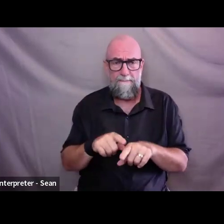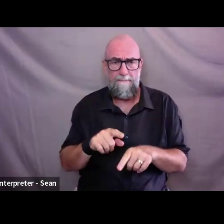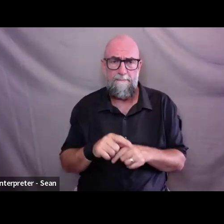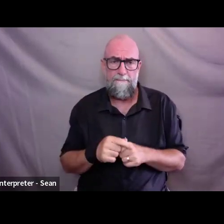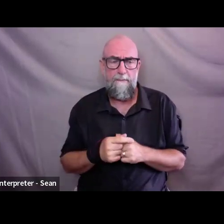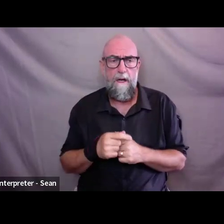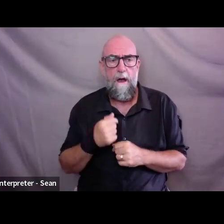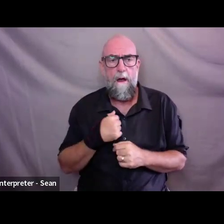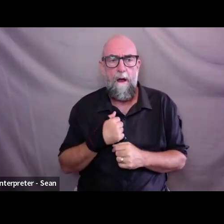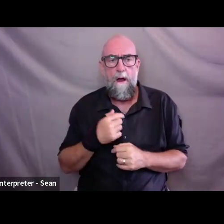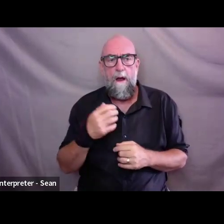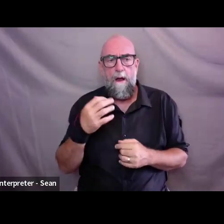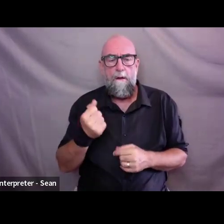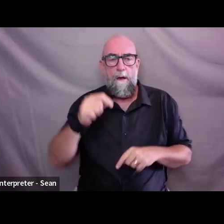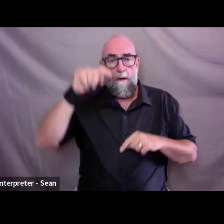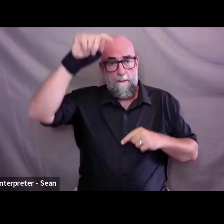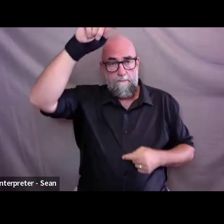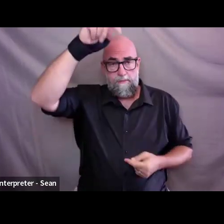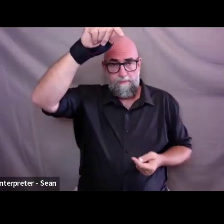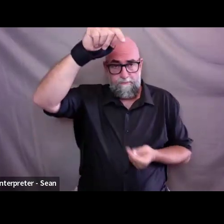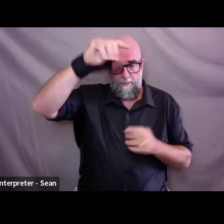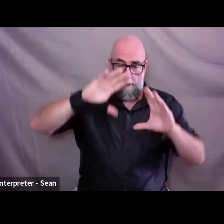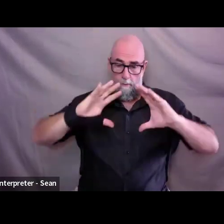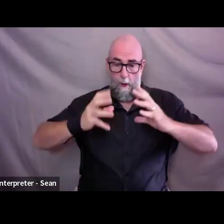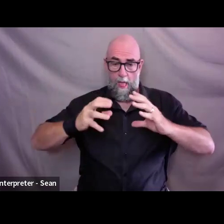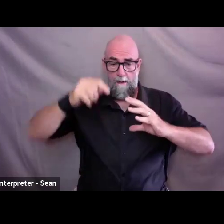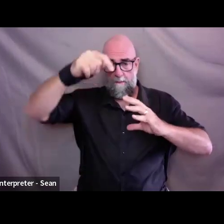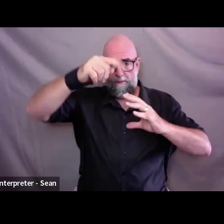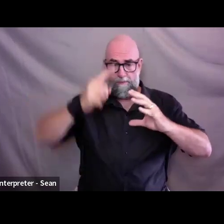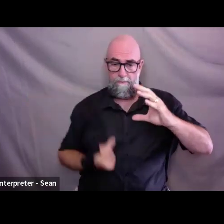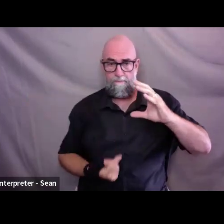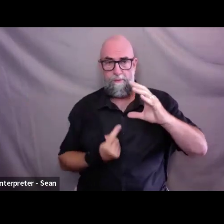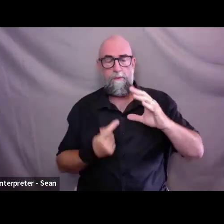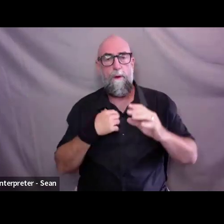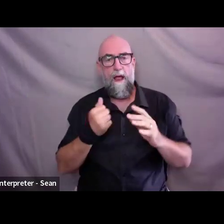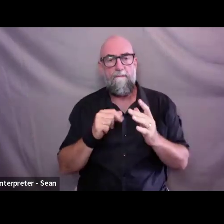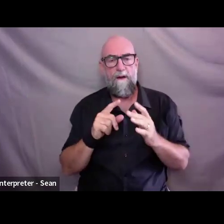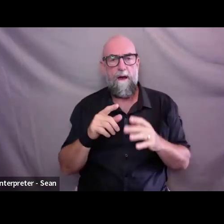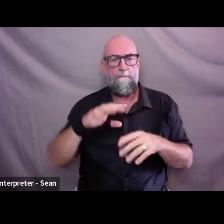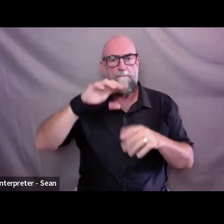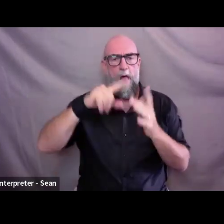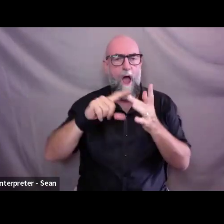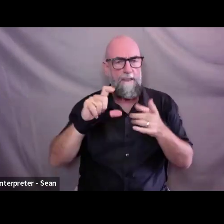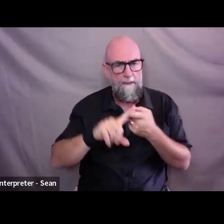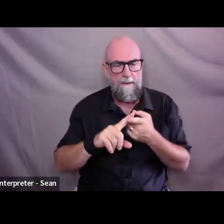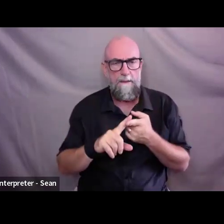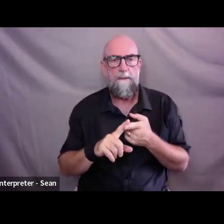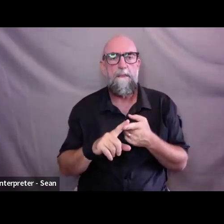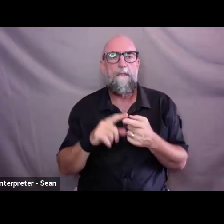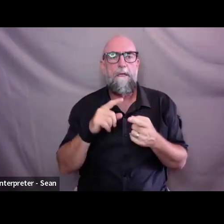decade has been warmer than any other period of recorded history. They think, the scientist think that